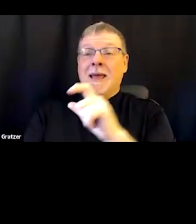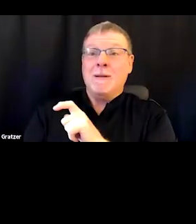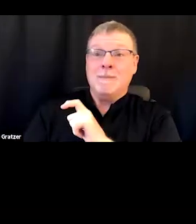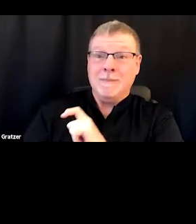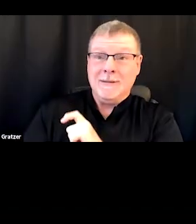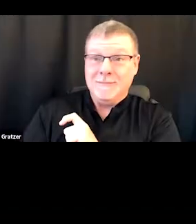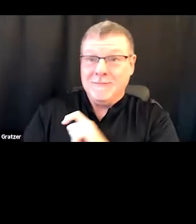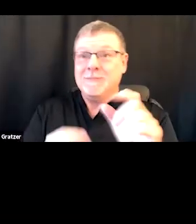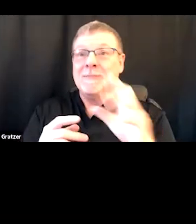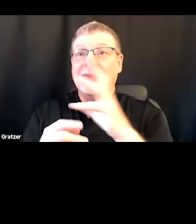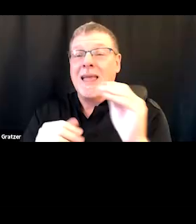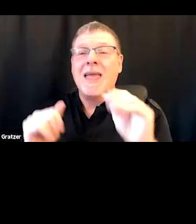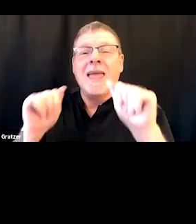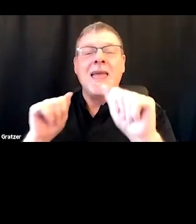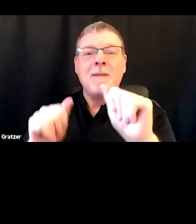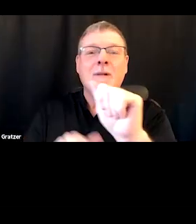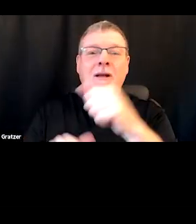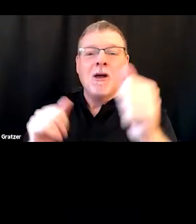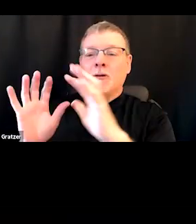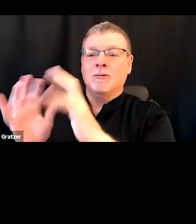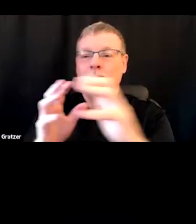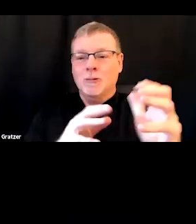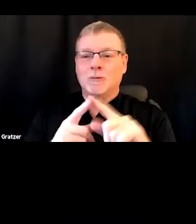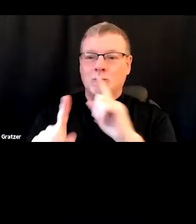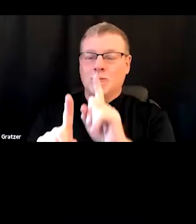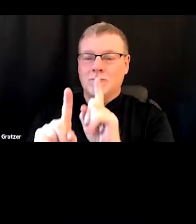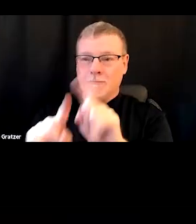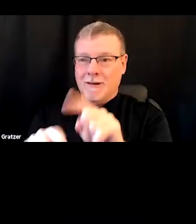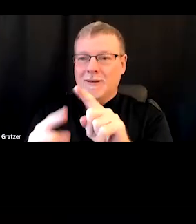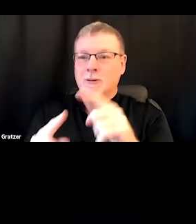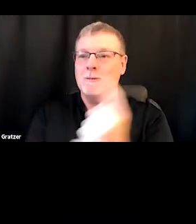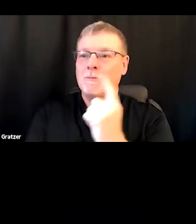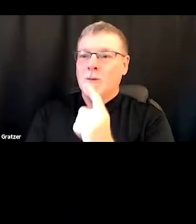and enabling other groups to respond to appropriate calls for service,